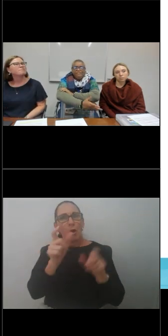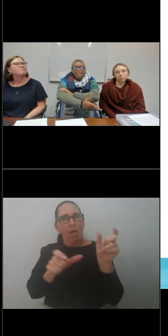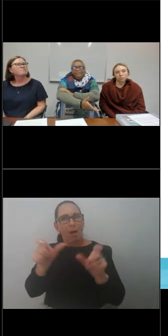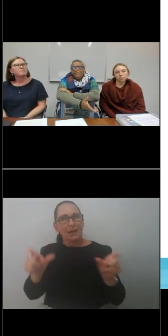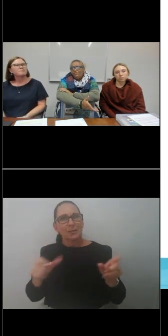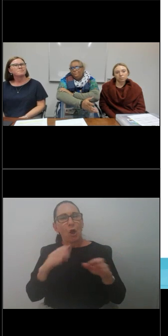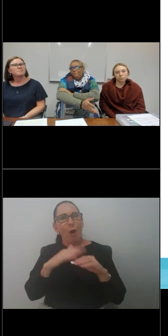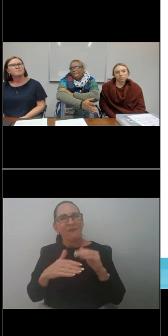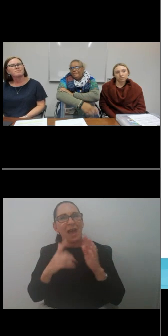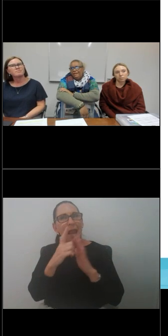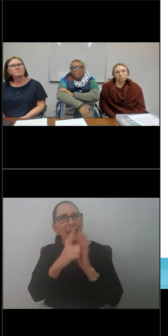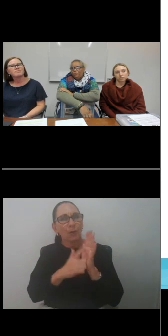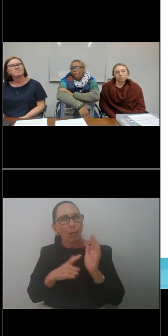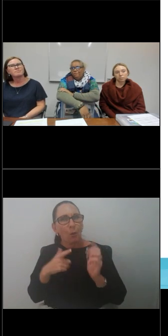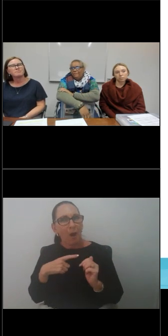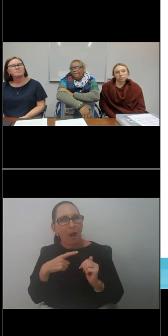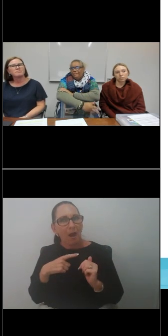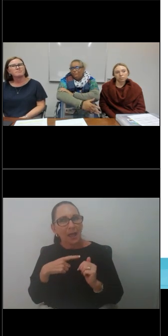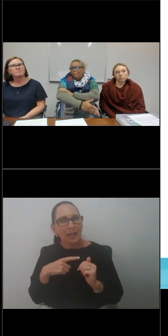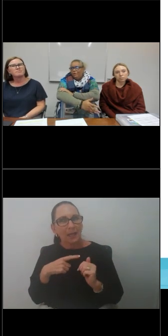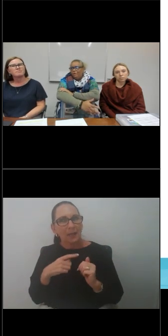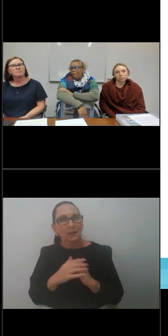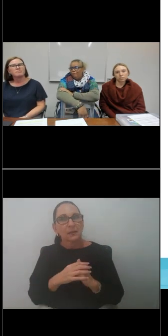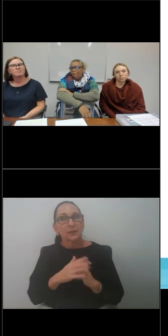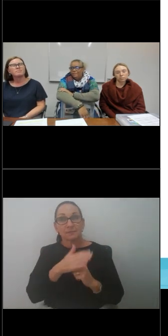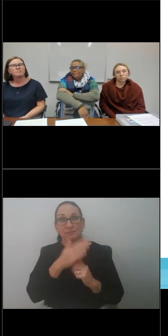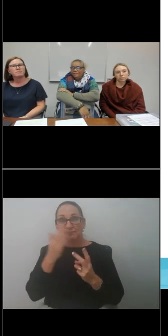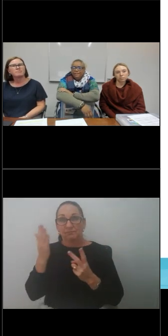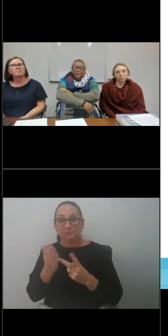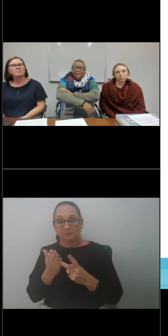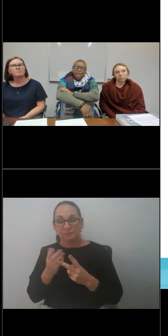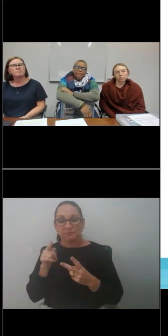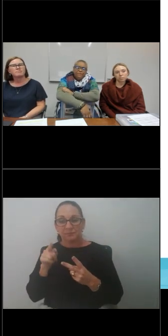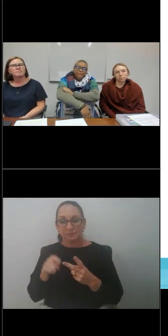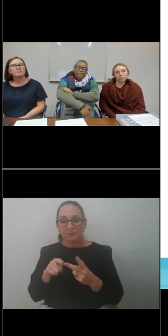think we should probably start with talking about the history behind Blurred Borders um we've been